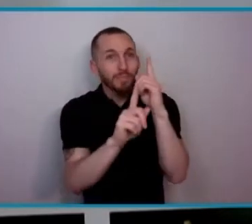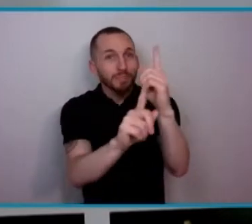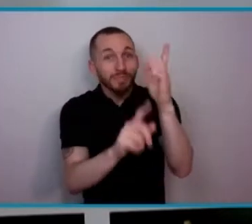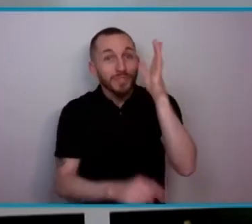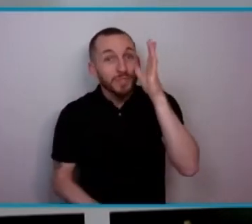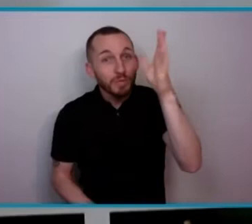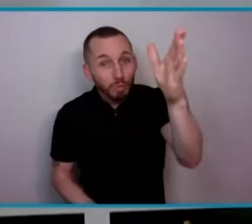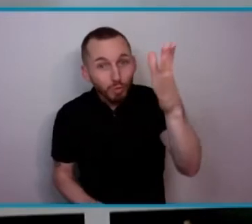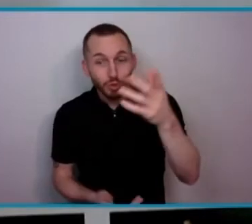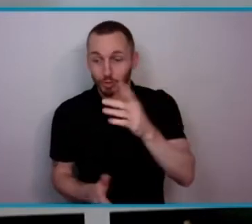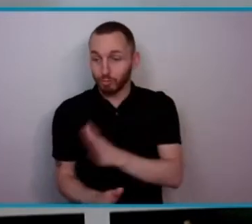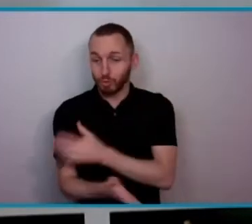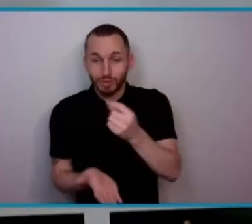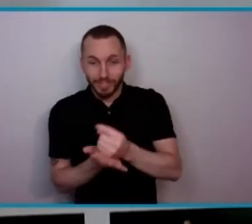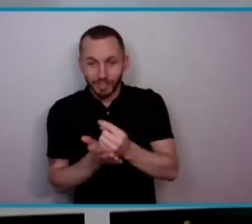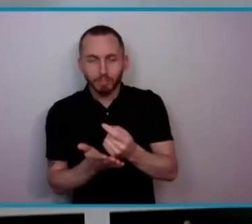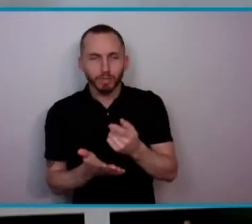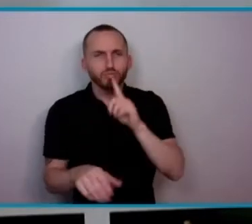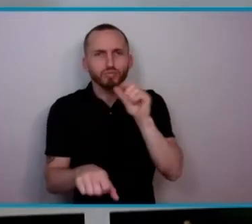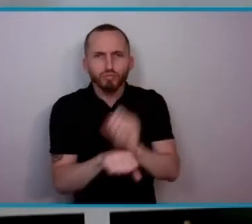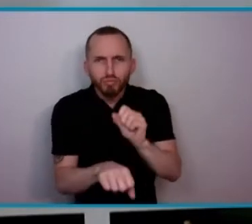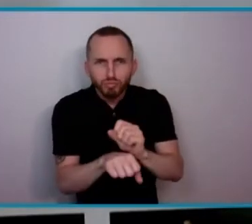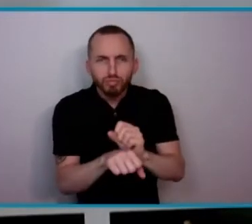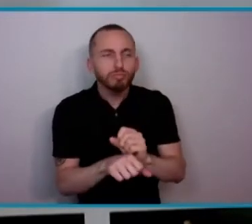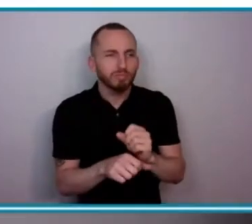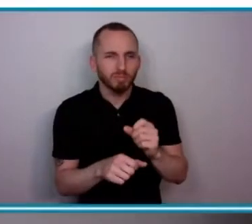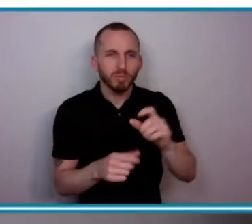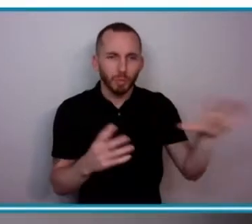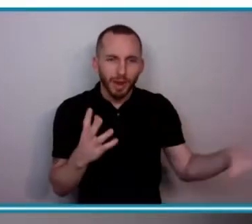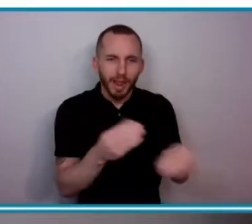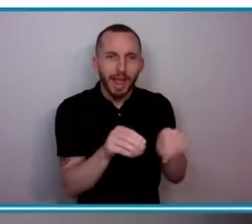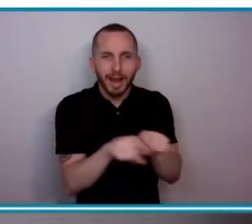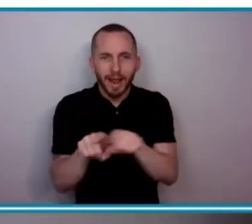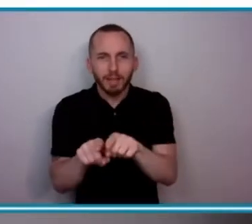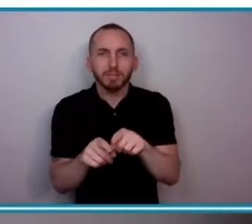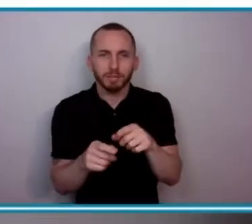therapy can be actually considered as part of an integrative treatment for credible change.